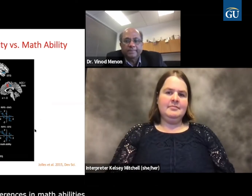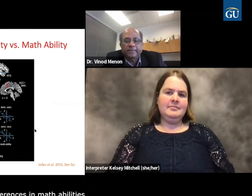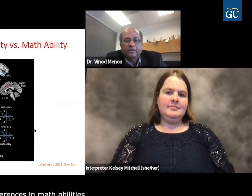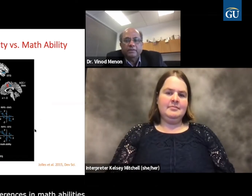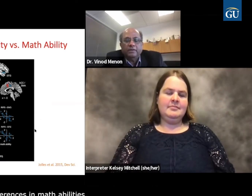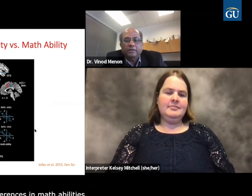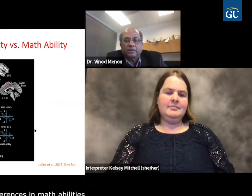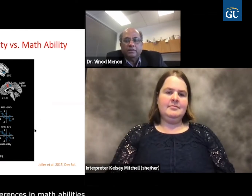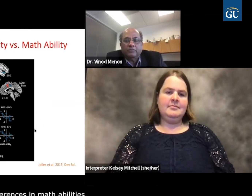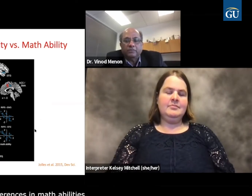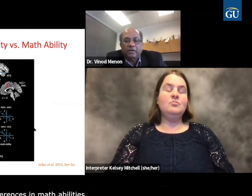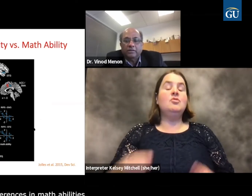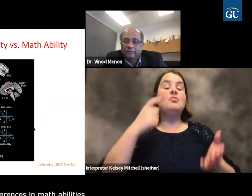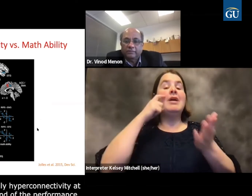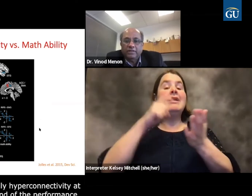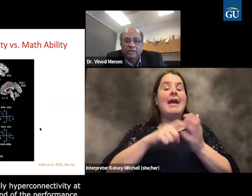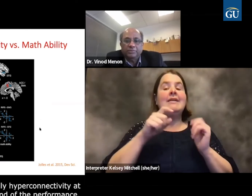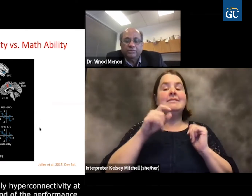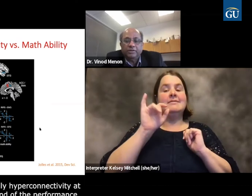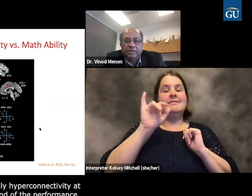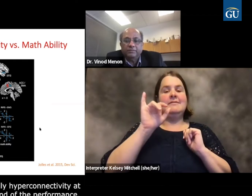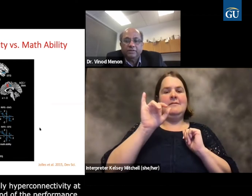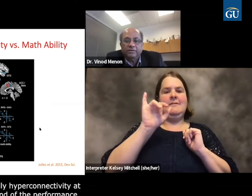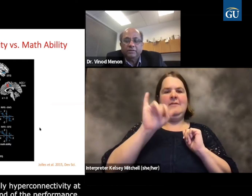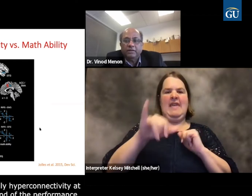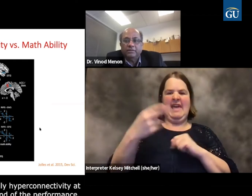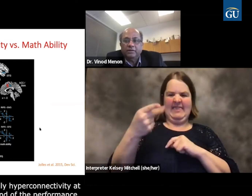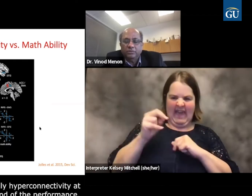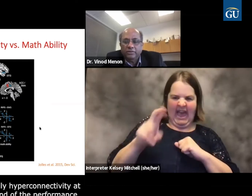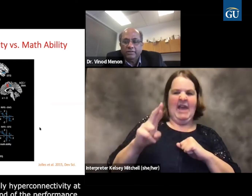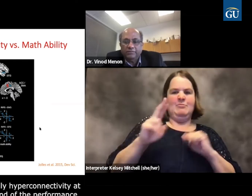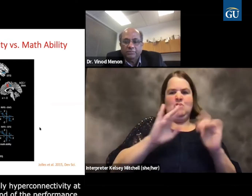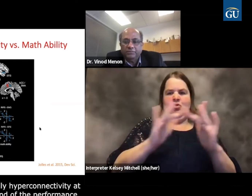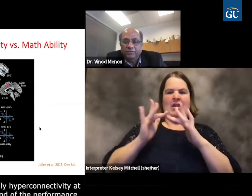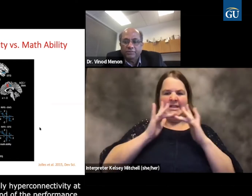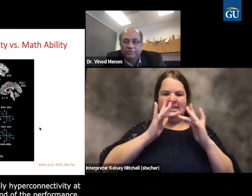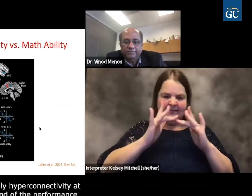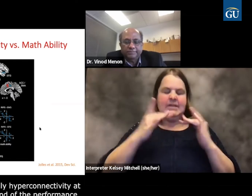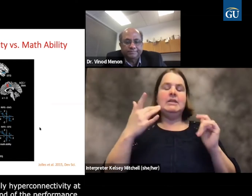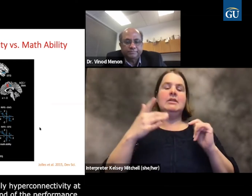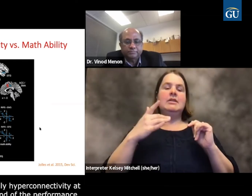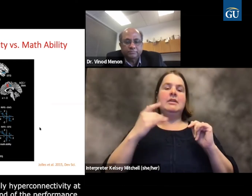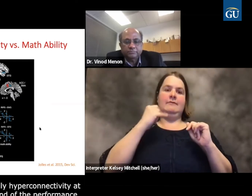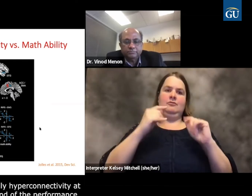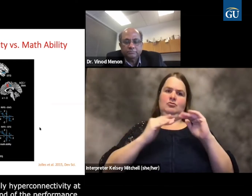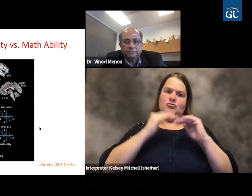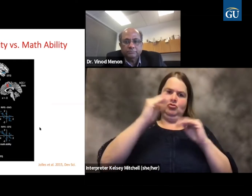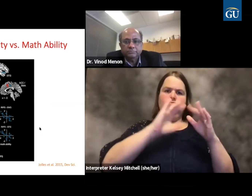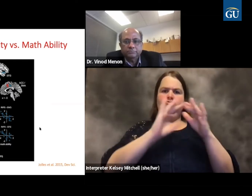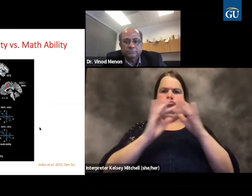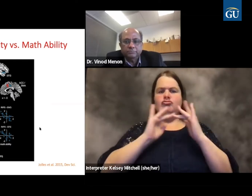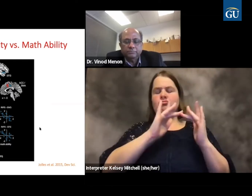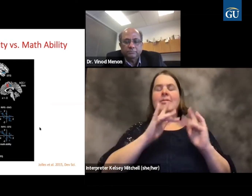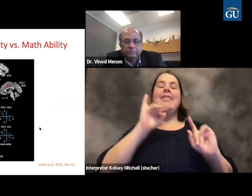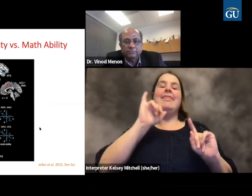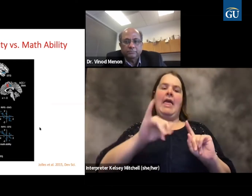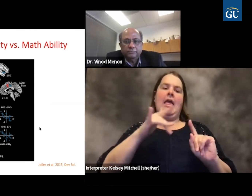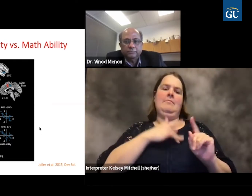abilities and it's really hyper connectivity at the lower end of the performance